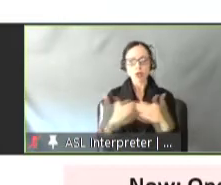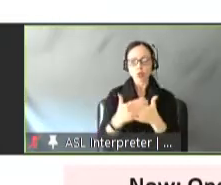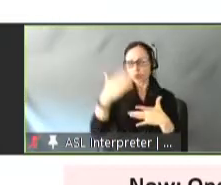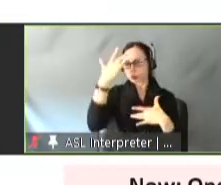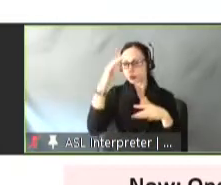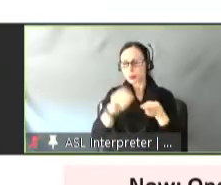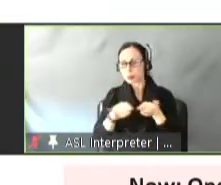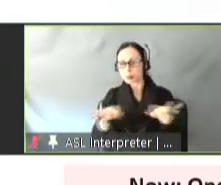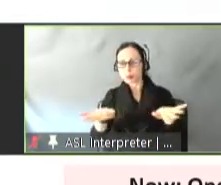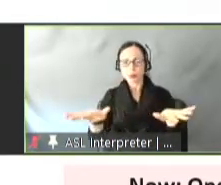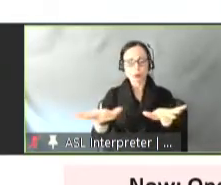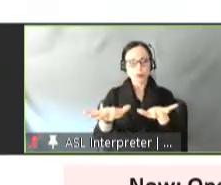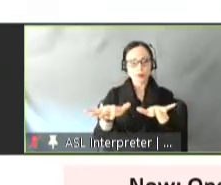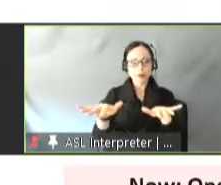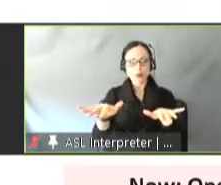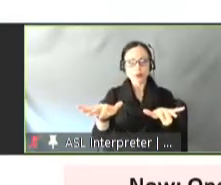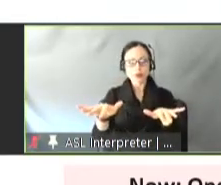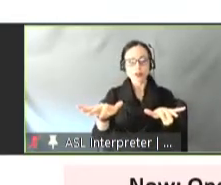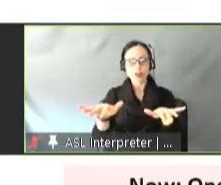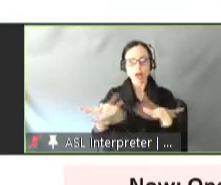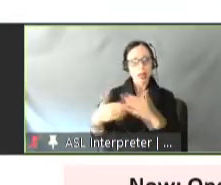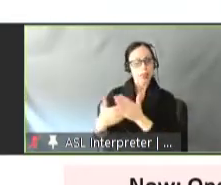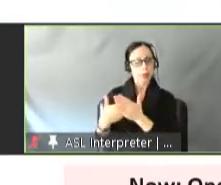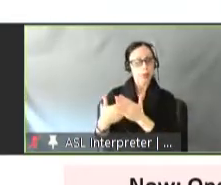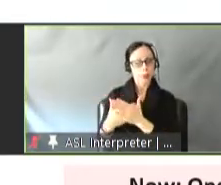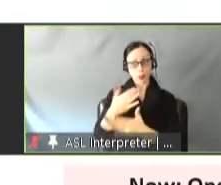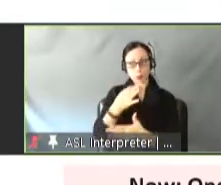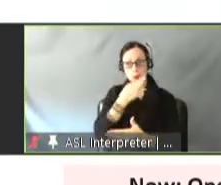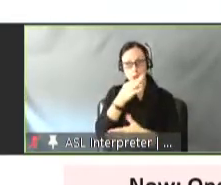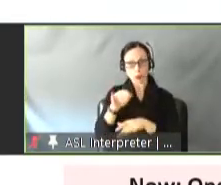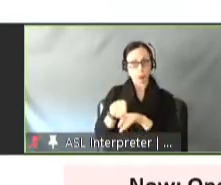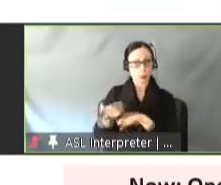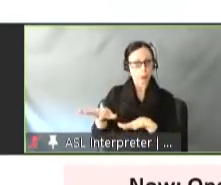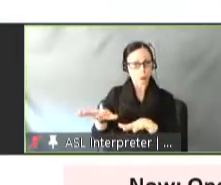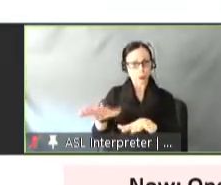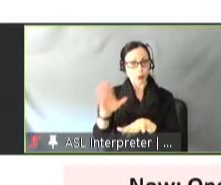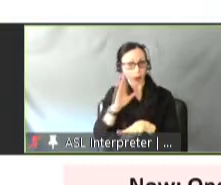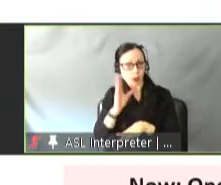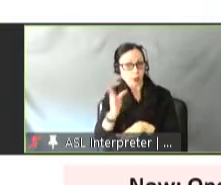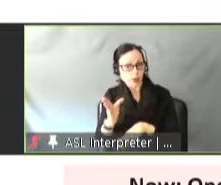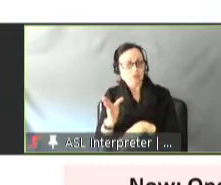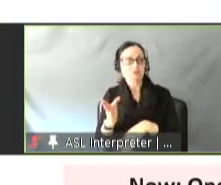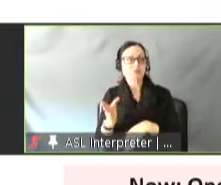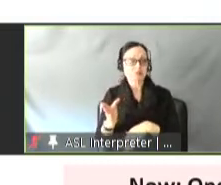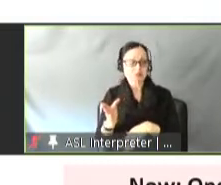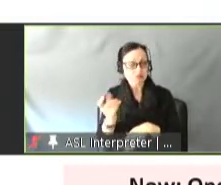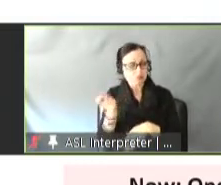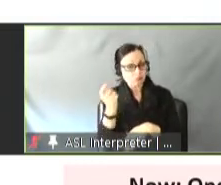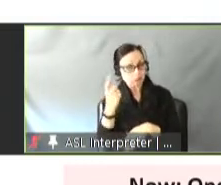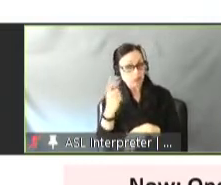kind of on the wake of circulating at any given time and -- but the vaccines have largely been